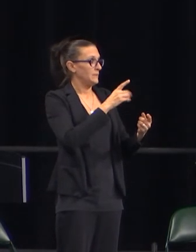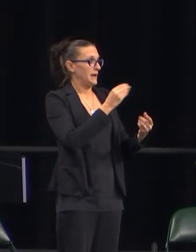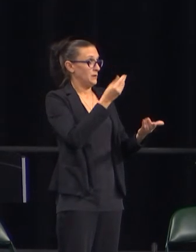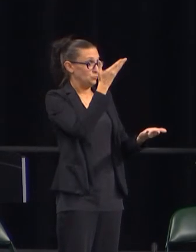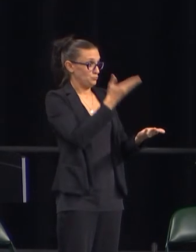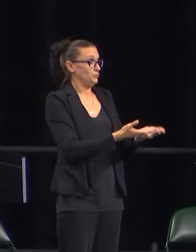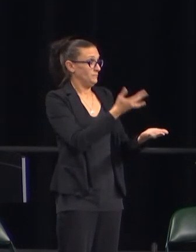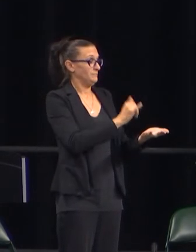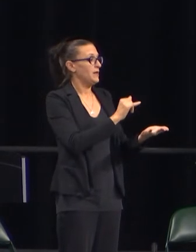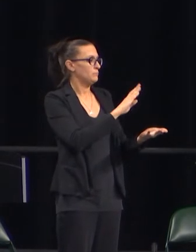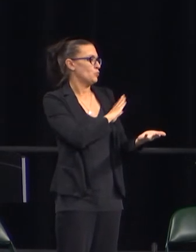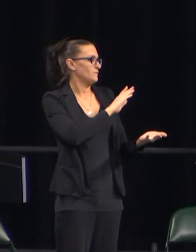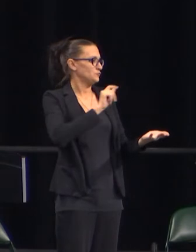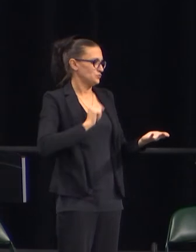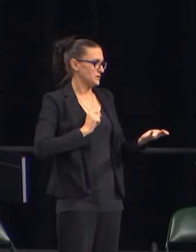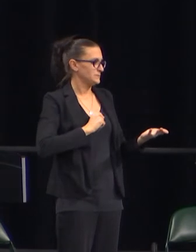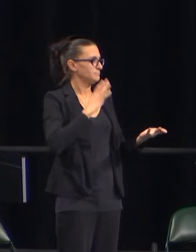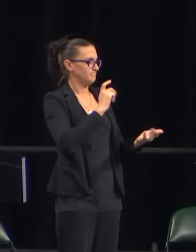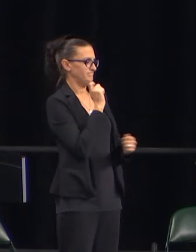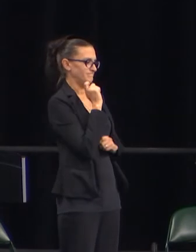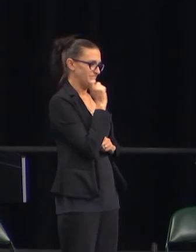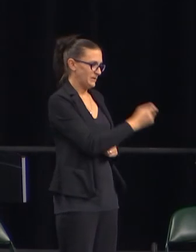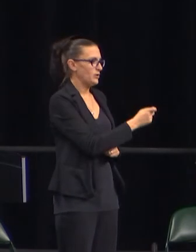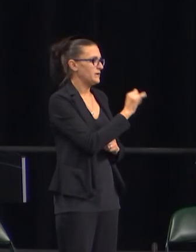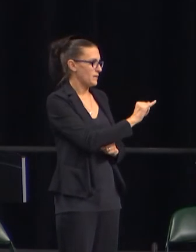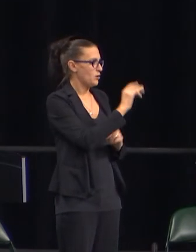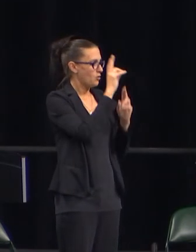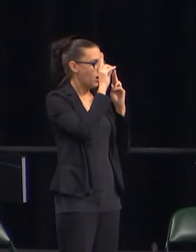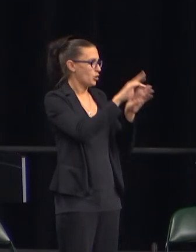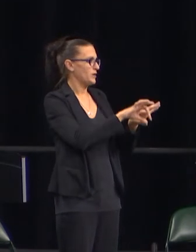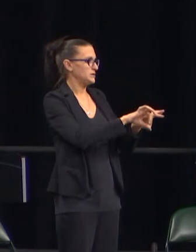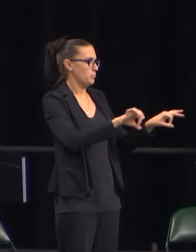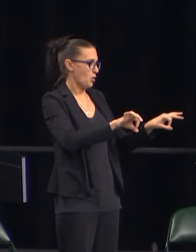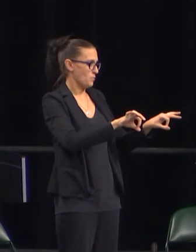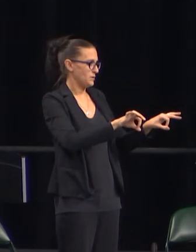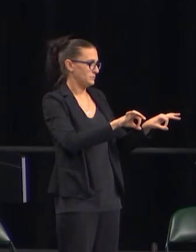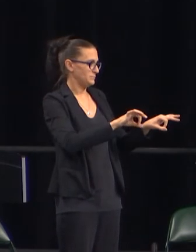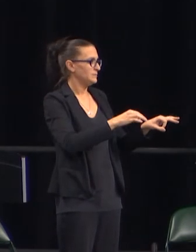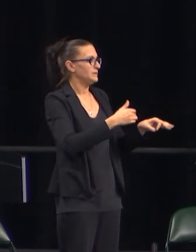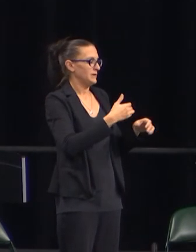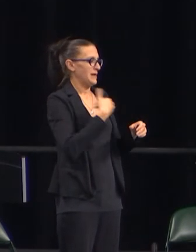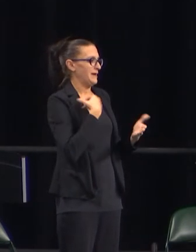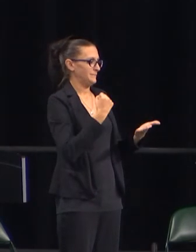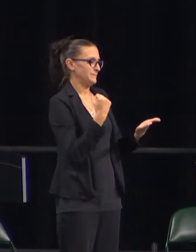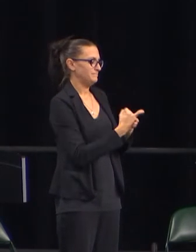"the Board of Trustees has granted this Honorary Diploma "bearing the Seal of the College,